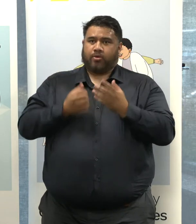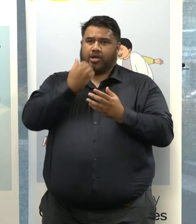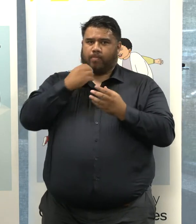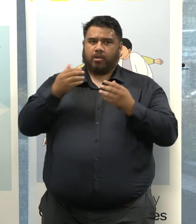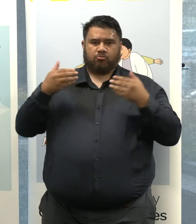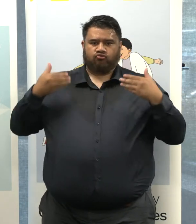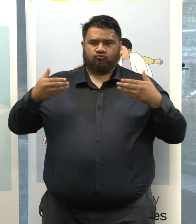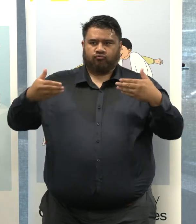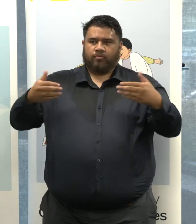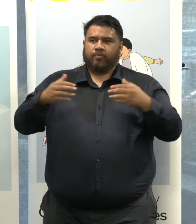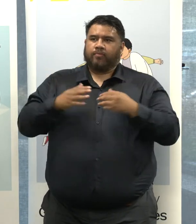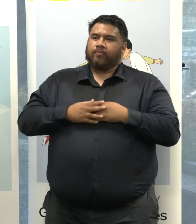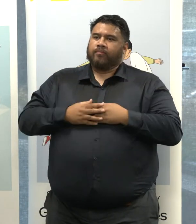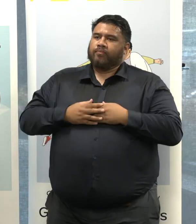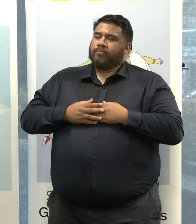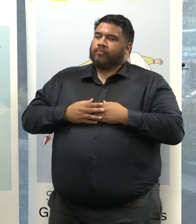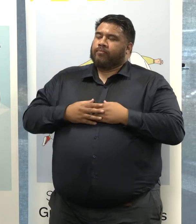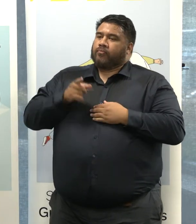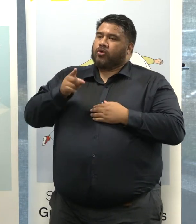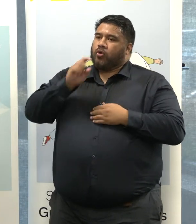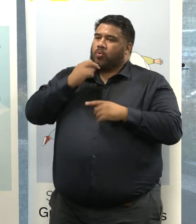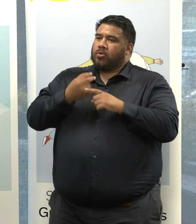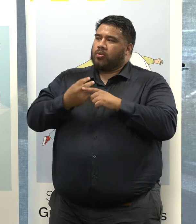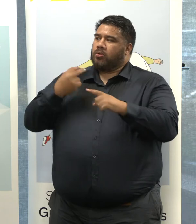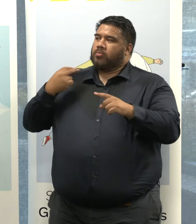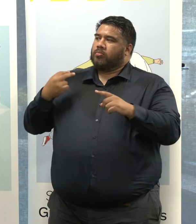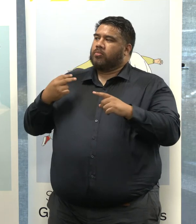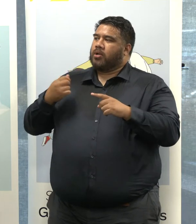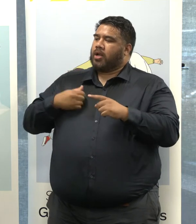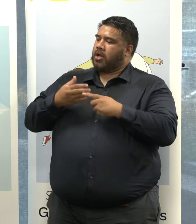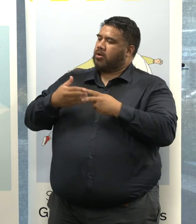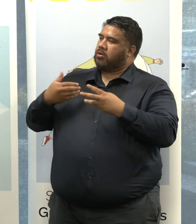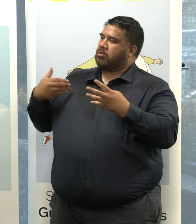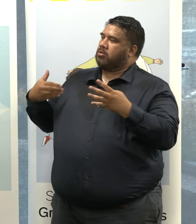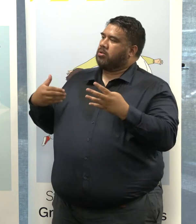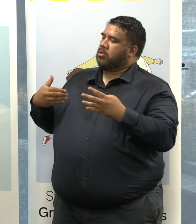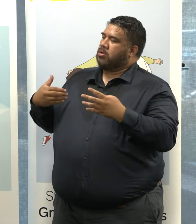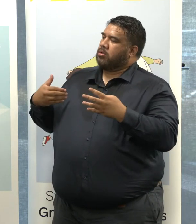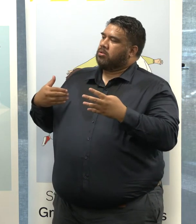is lower than our overall total